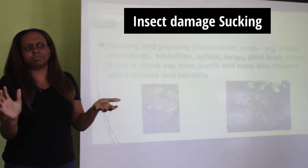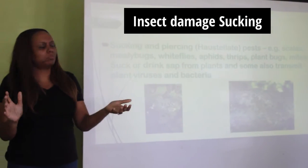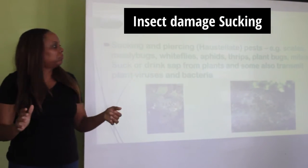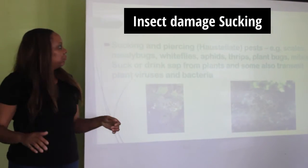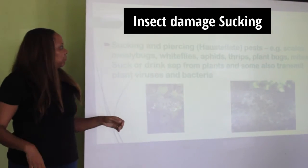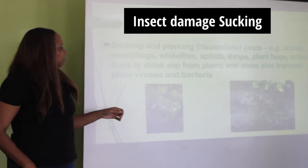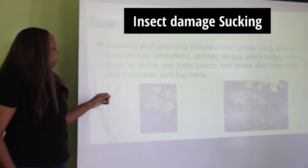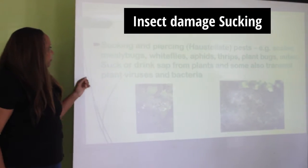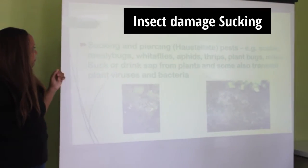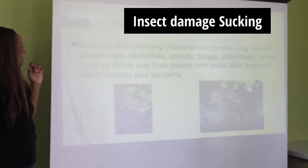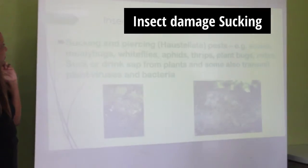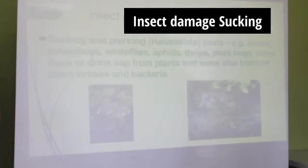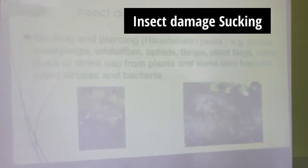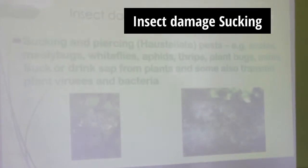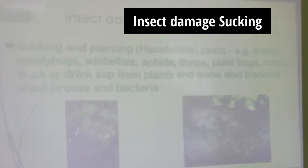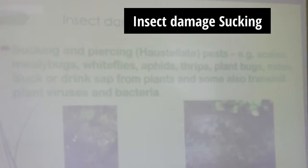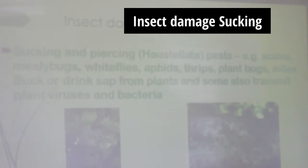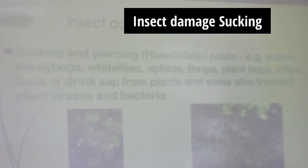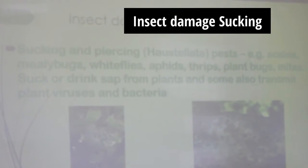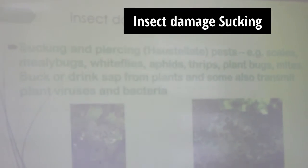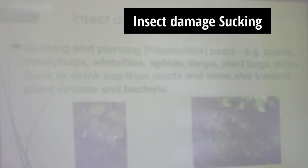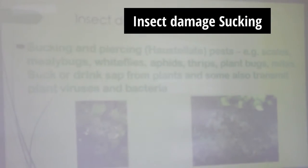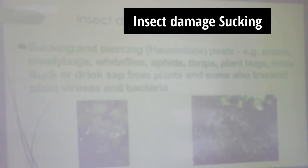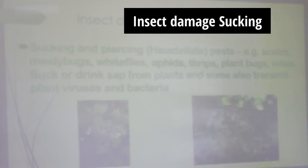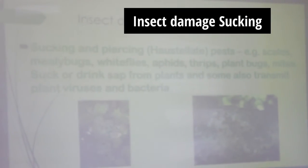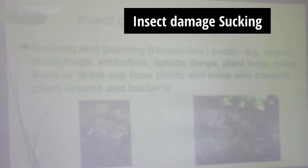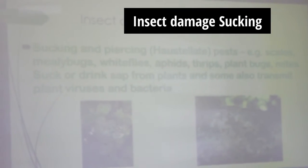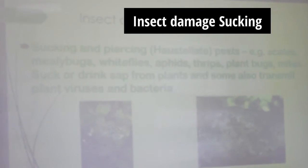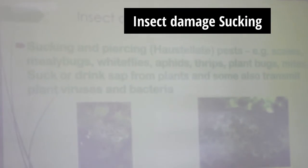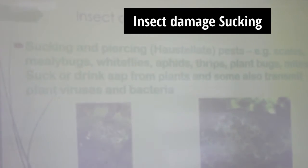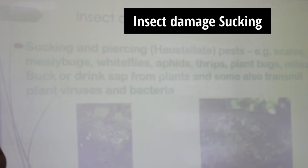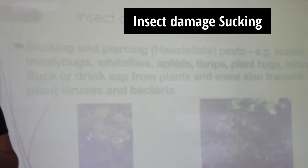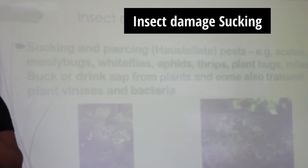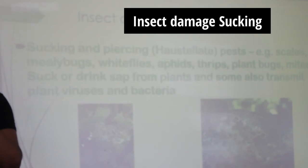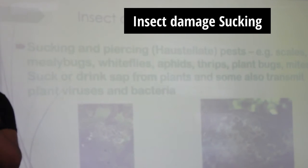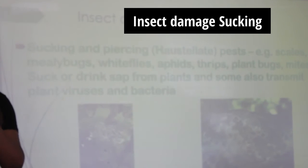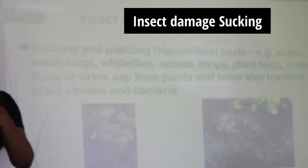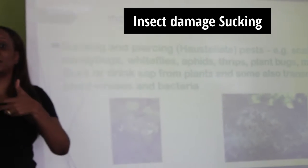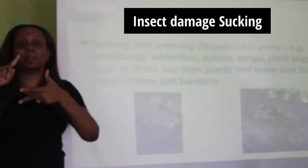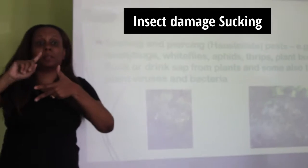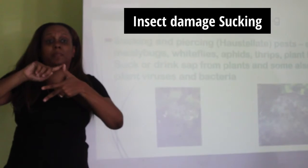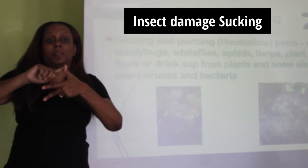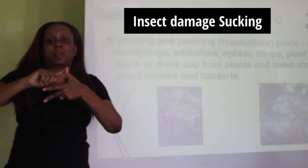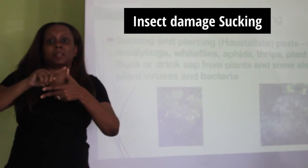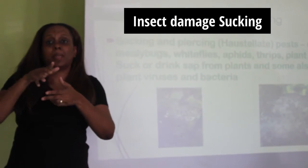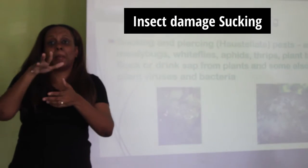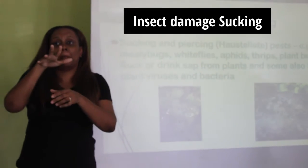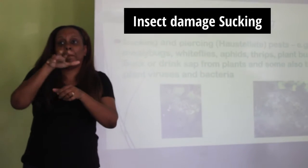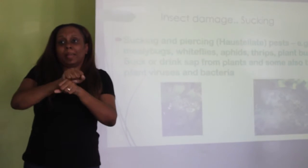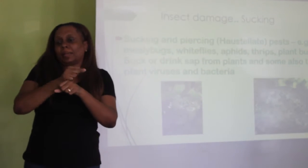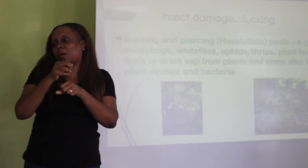okay so the second thing that insect would do we say biting they're what we call sucking insects